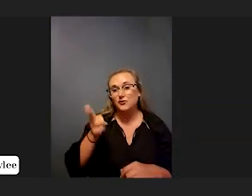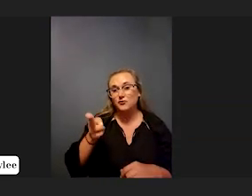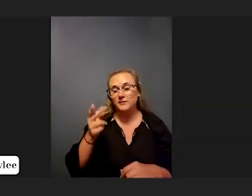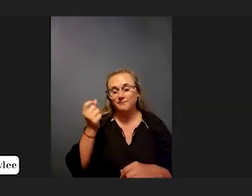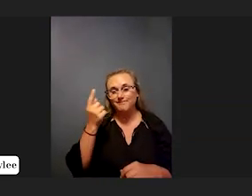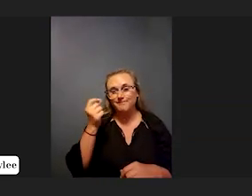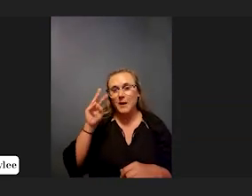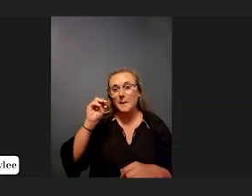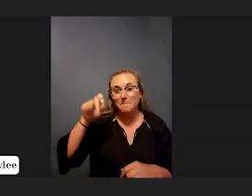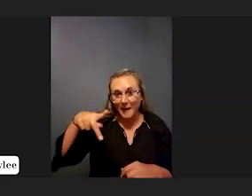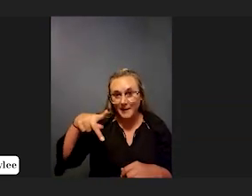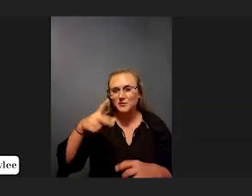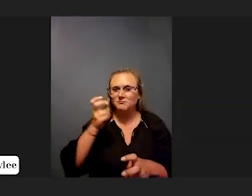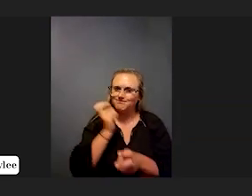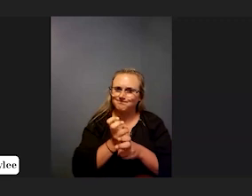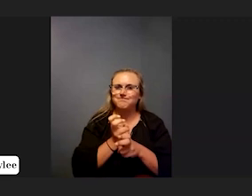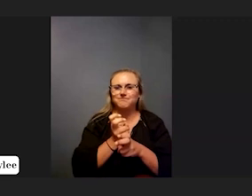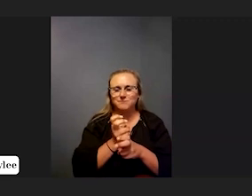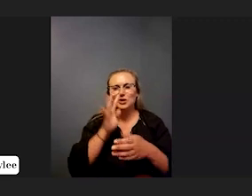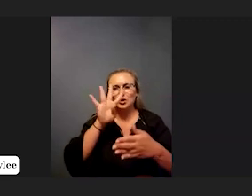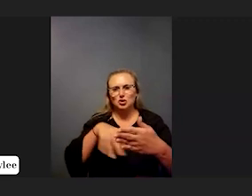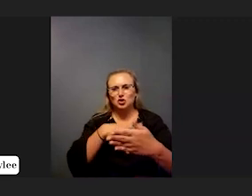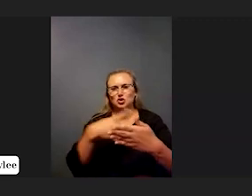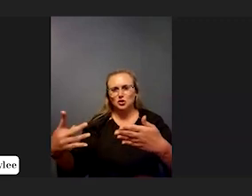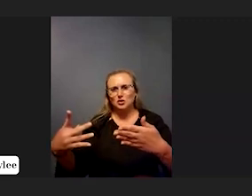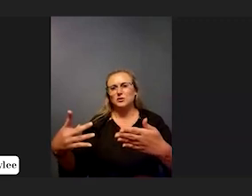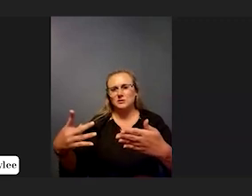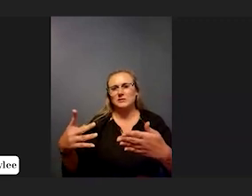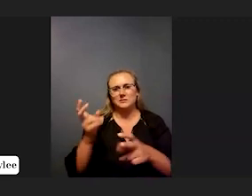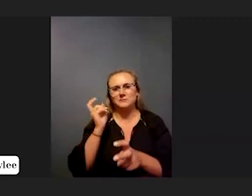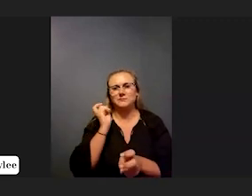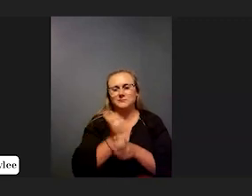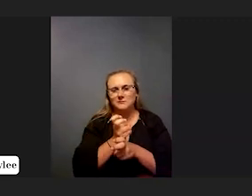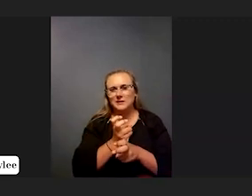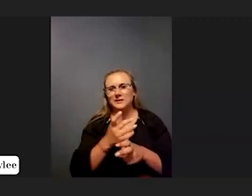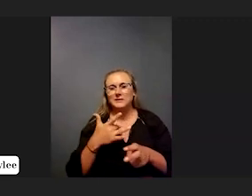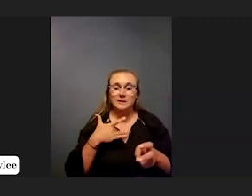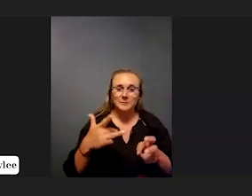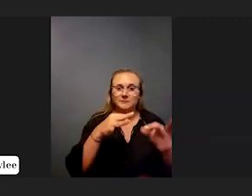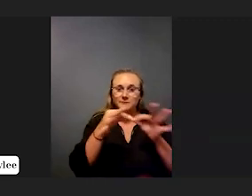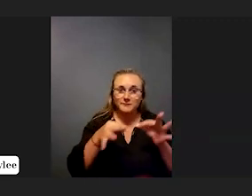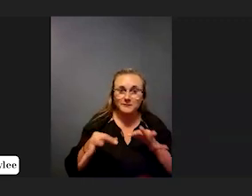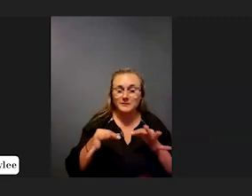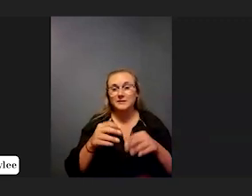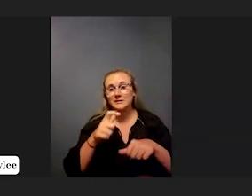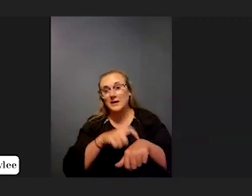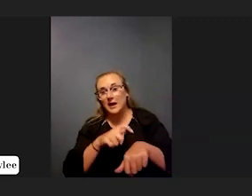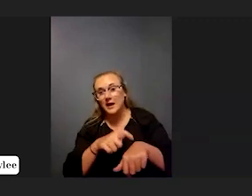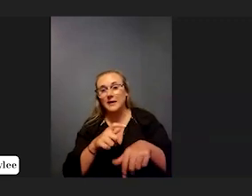Charts and graphs, uh, that tend to be descriptive in nature of resources, trends over time, populations, things like that.